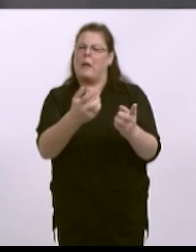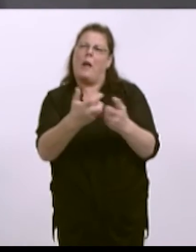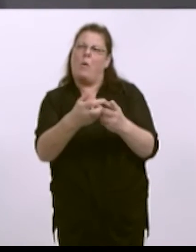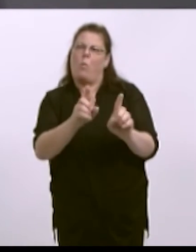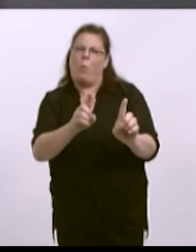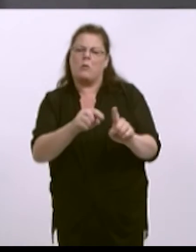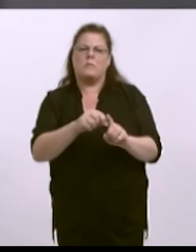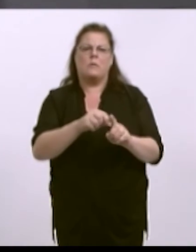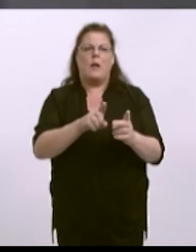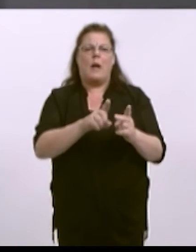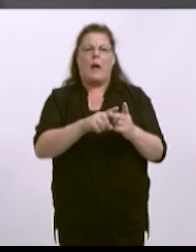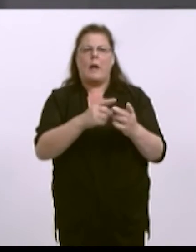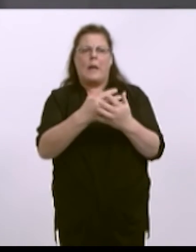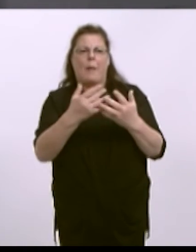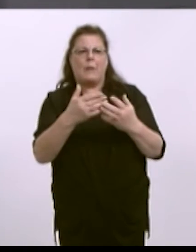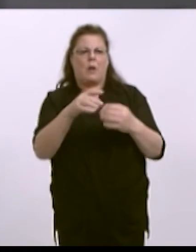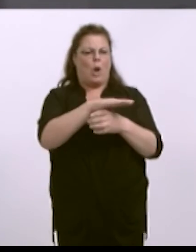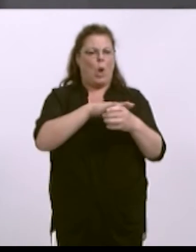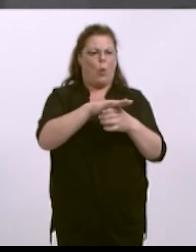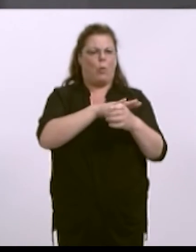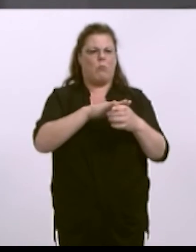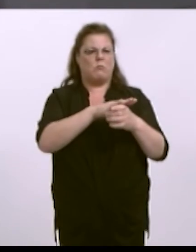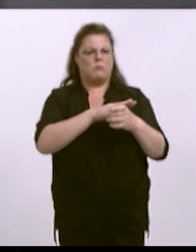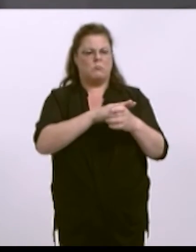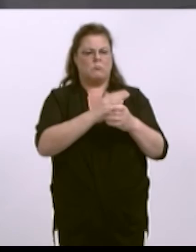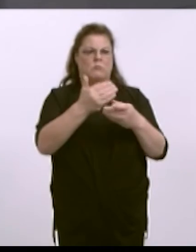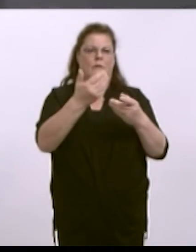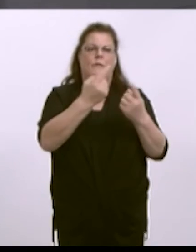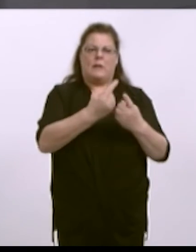as a result of that, and how you intend, as the First Minister of Wales, to drive that